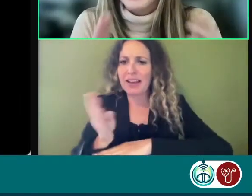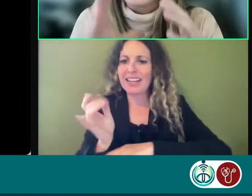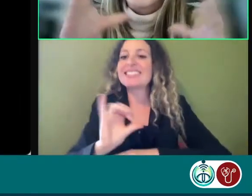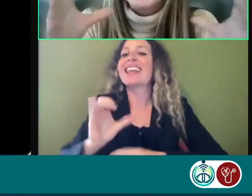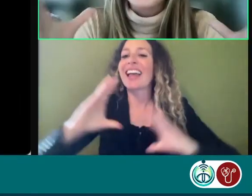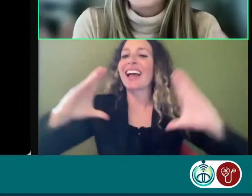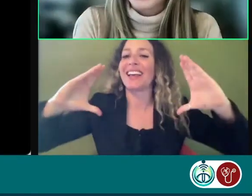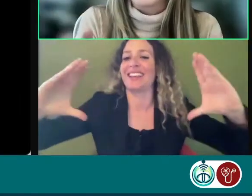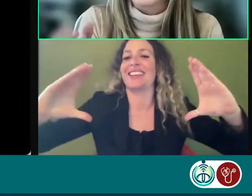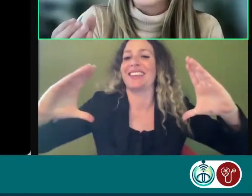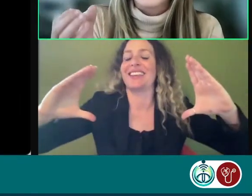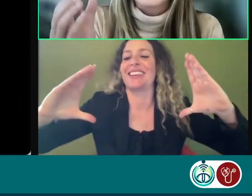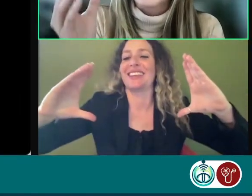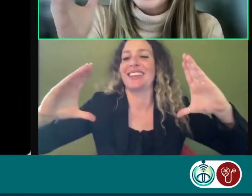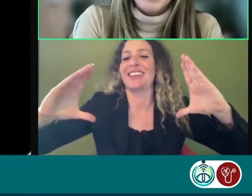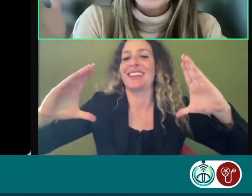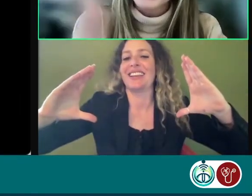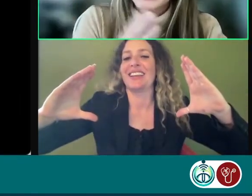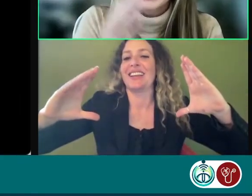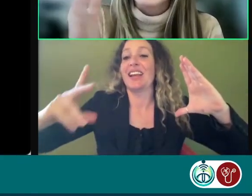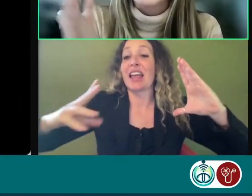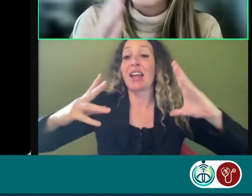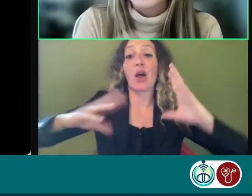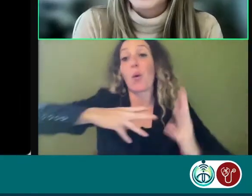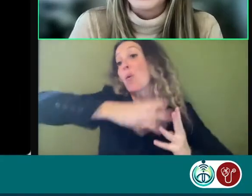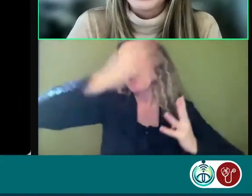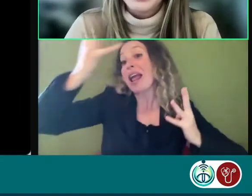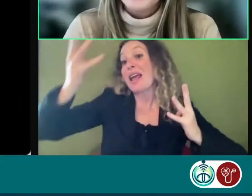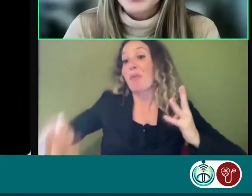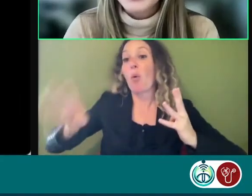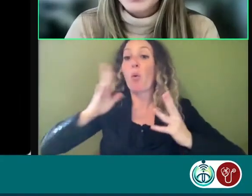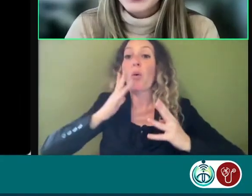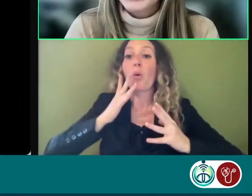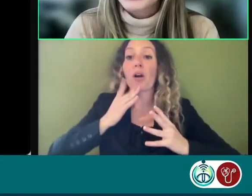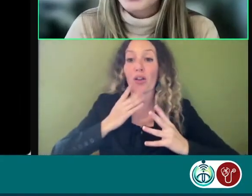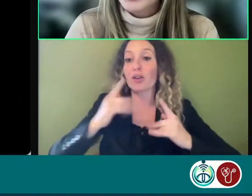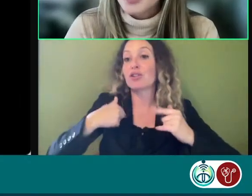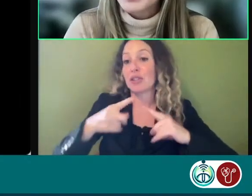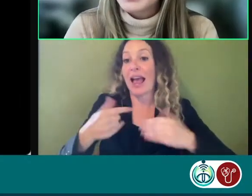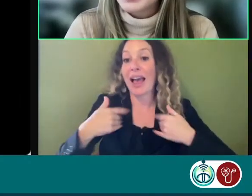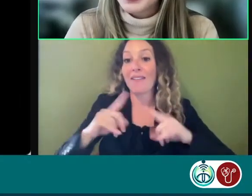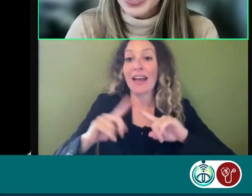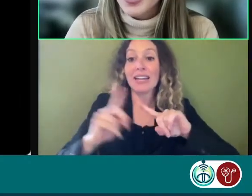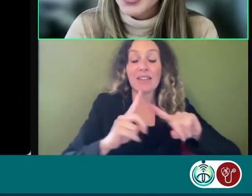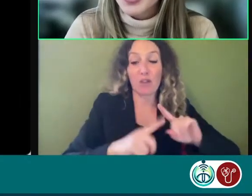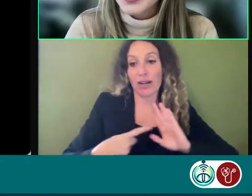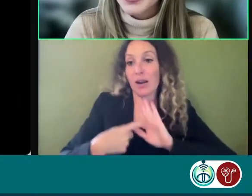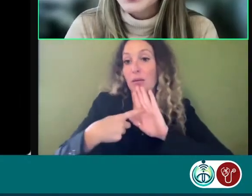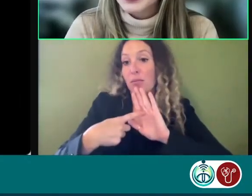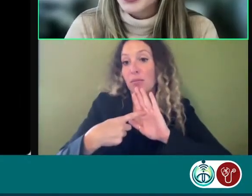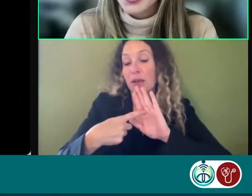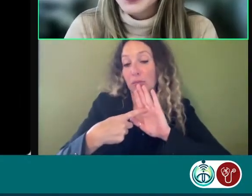of rainbow colors where everybody has different presentations of common characteristics in autism